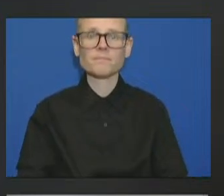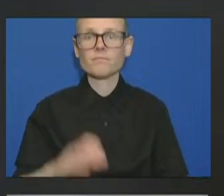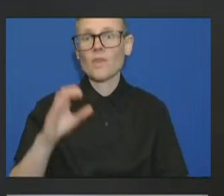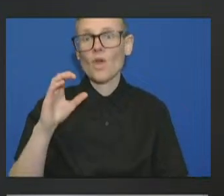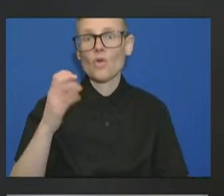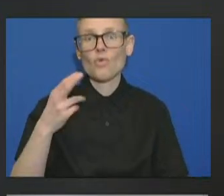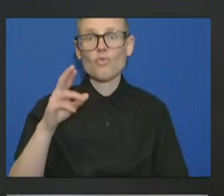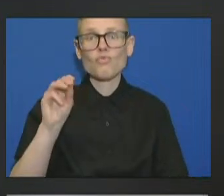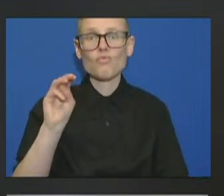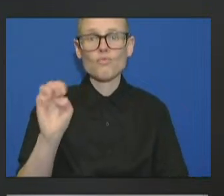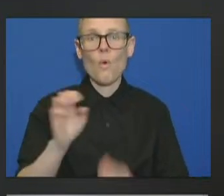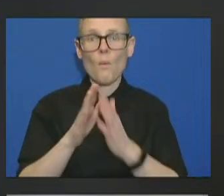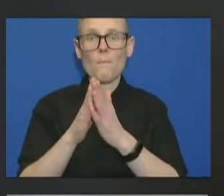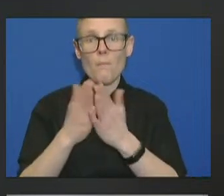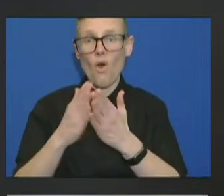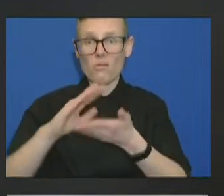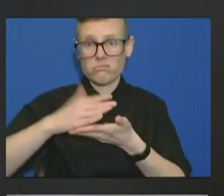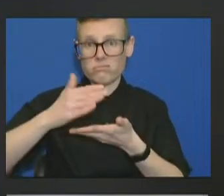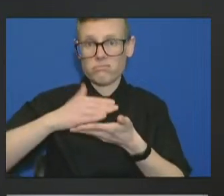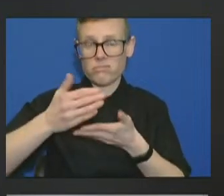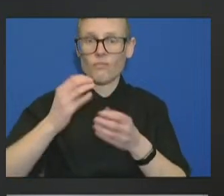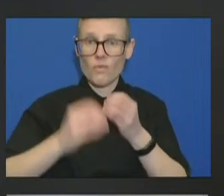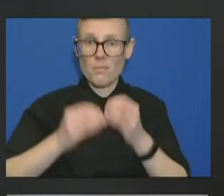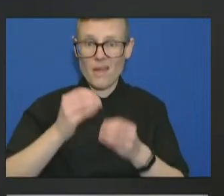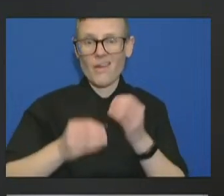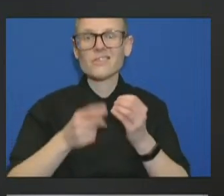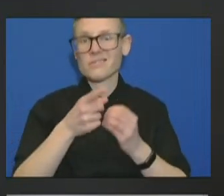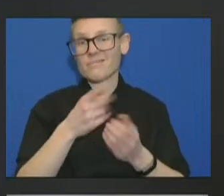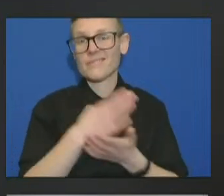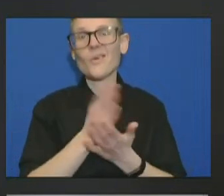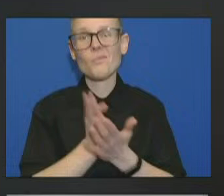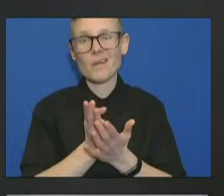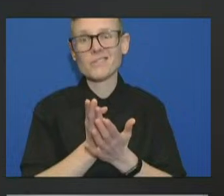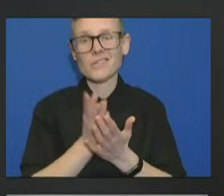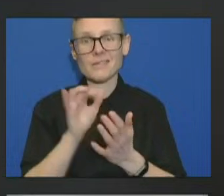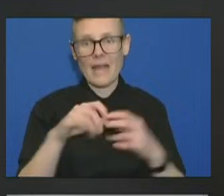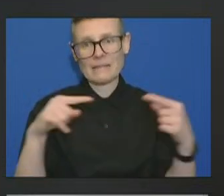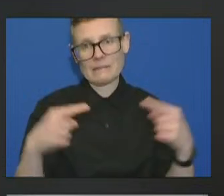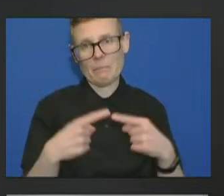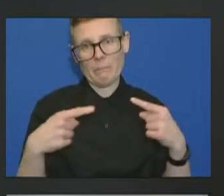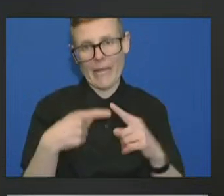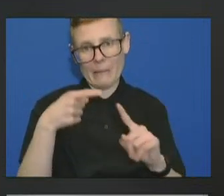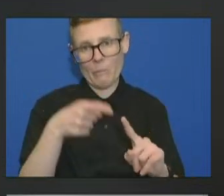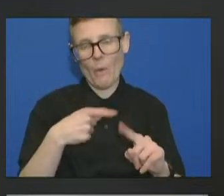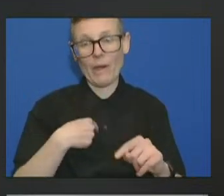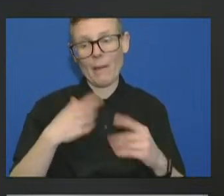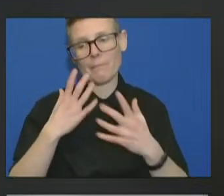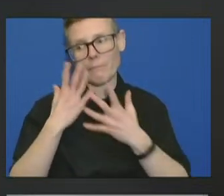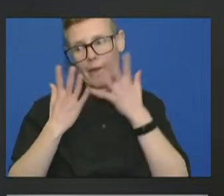pretty tough number to contend with something like Chromebook repairs. You'll see in our